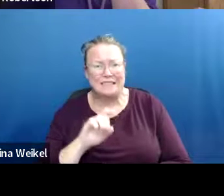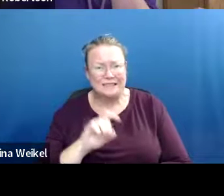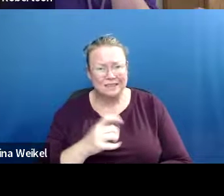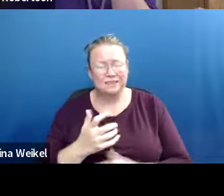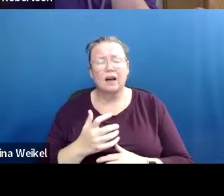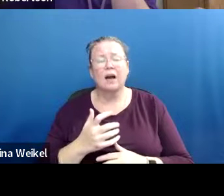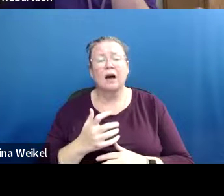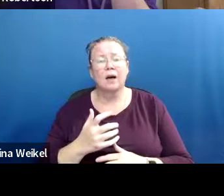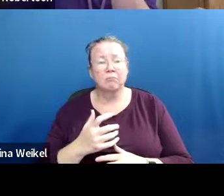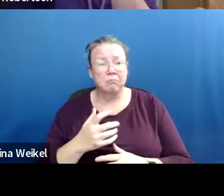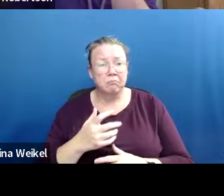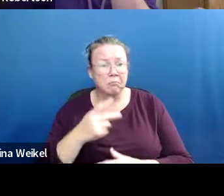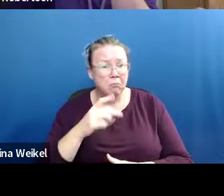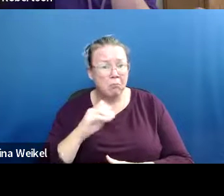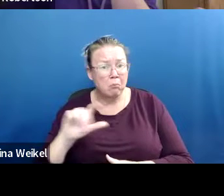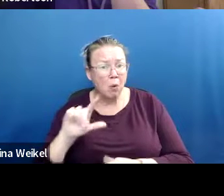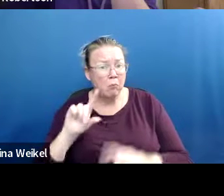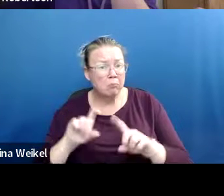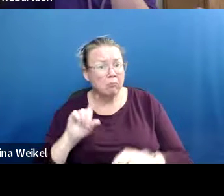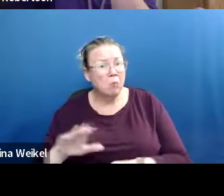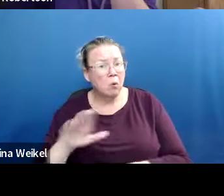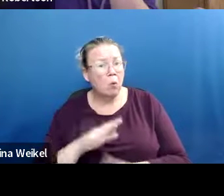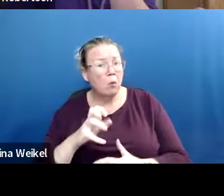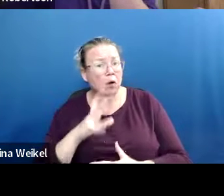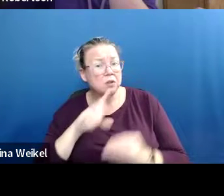Harm (He/Him): pulls on like what you guys wanna talk about in the next meetings?